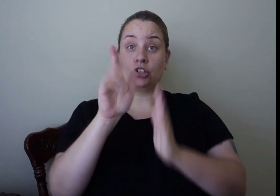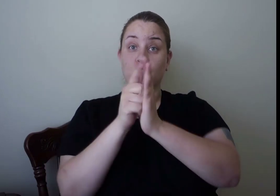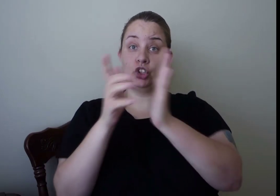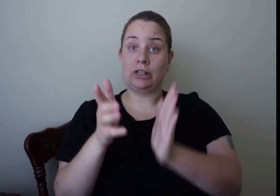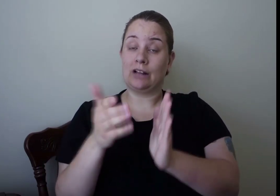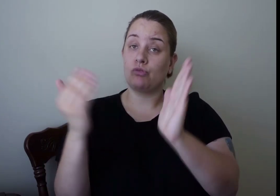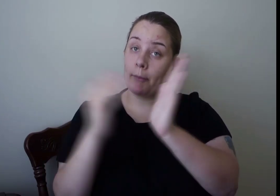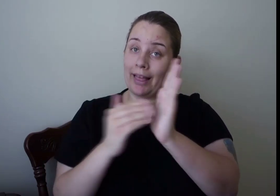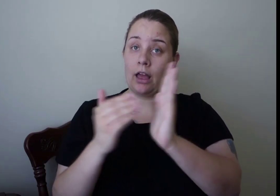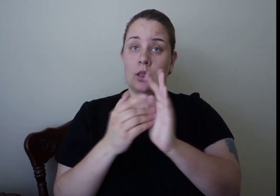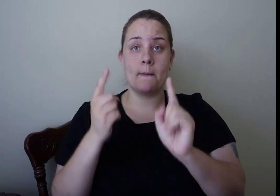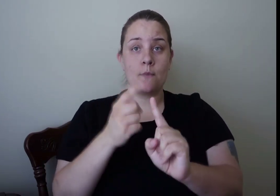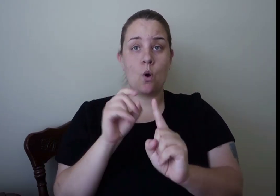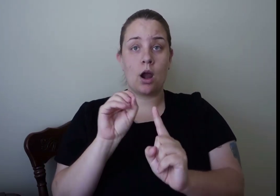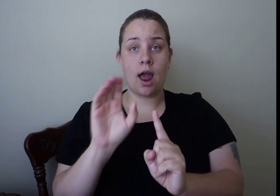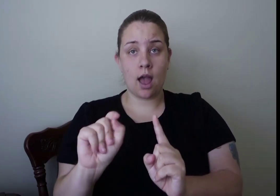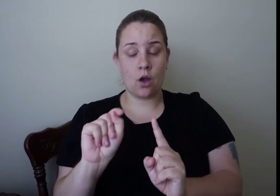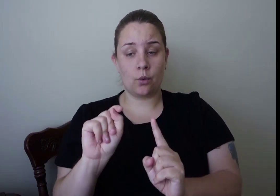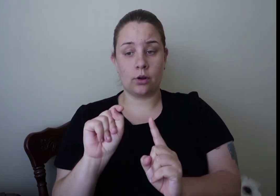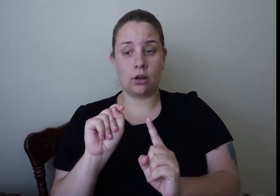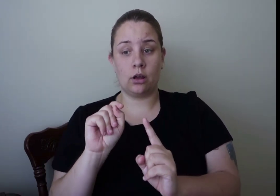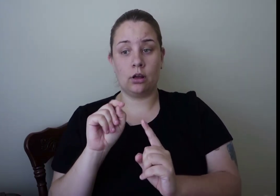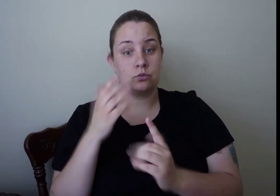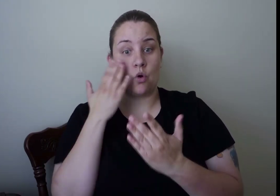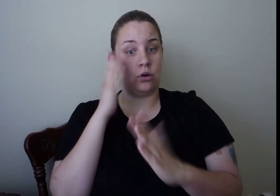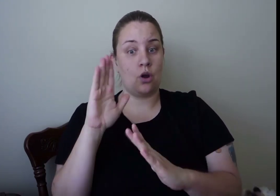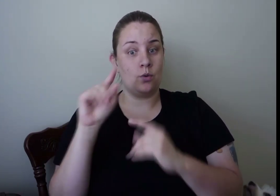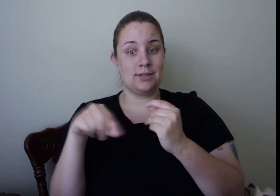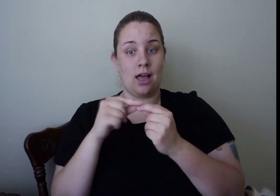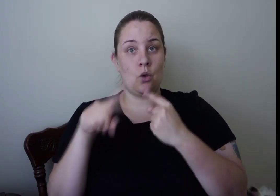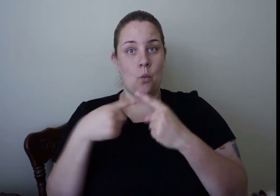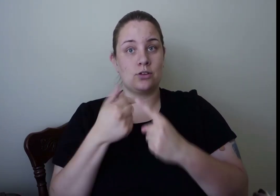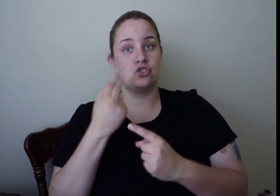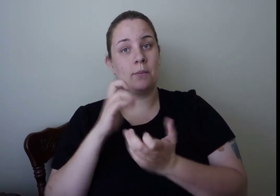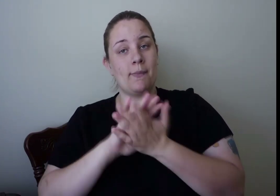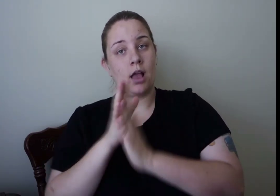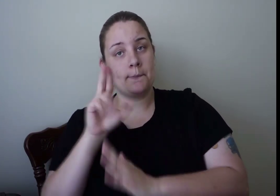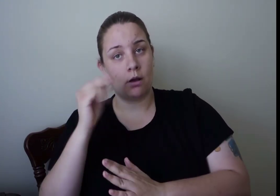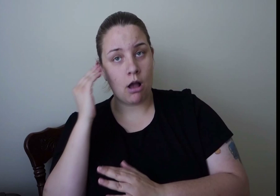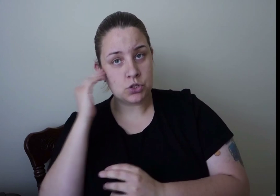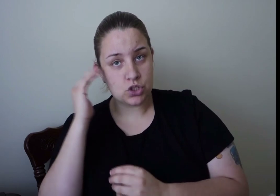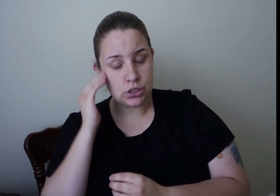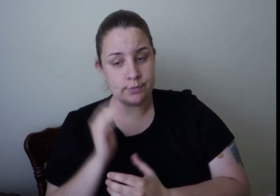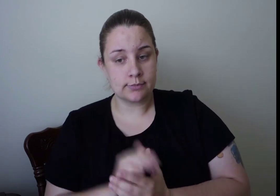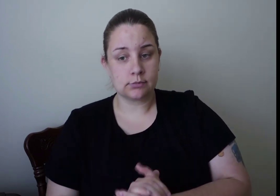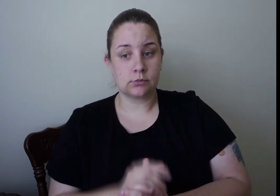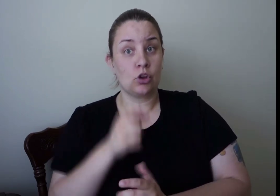Kristina Sandoval: Your attorney has repeatedly pointed out well we don’t know exactly when she became unconscious.